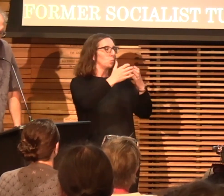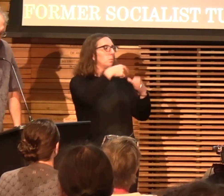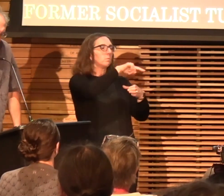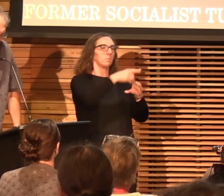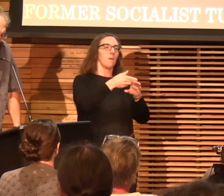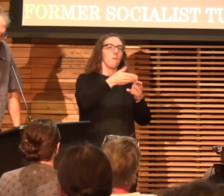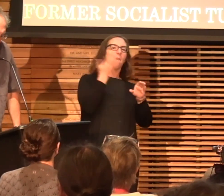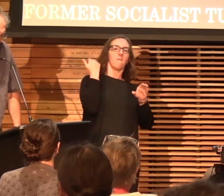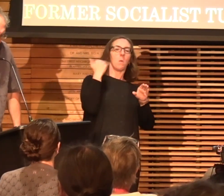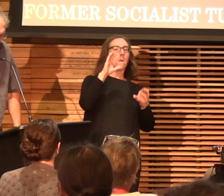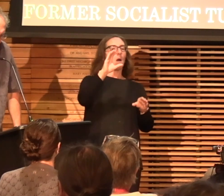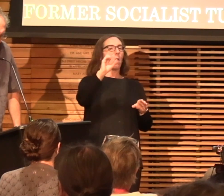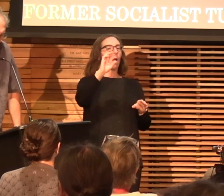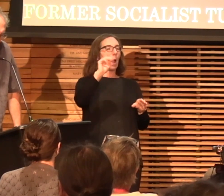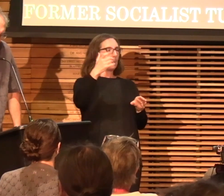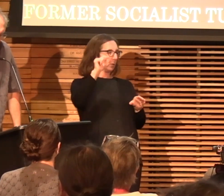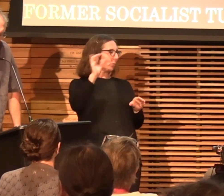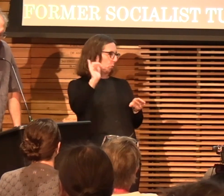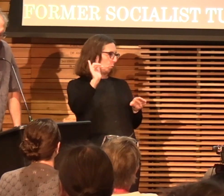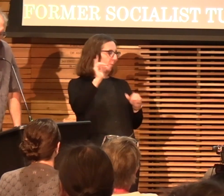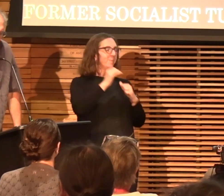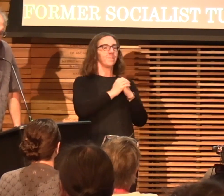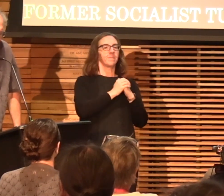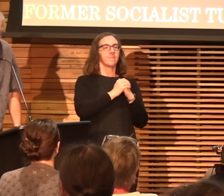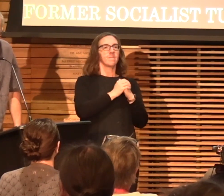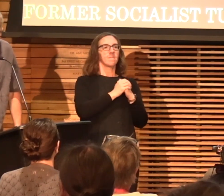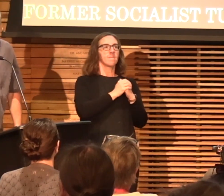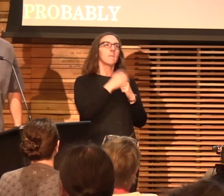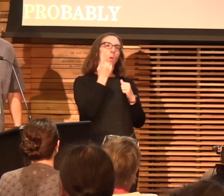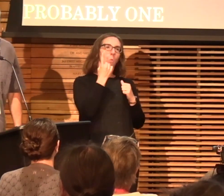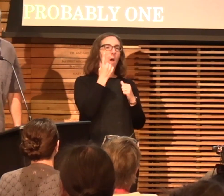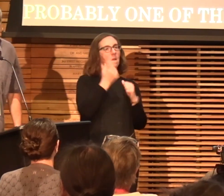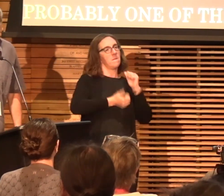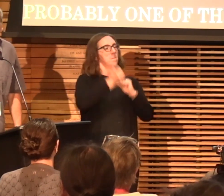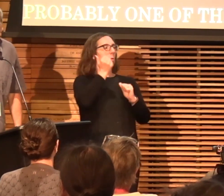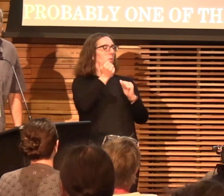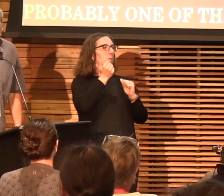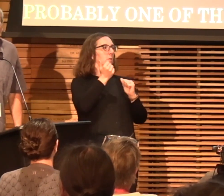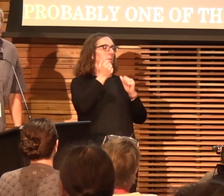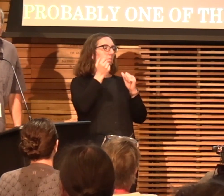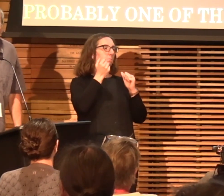who's probably one of the most prominent communists in America.